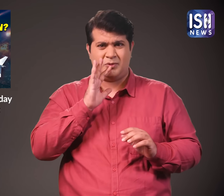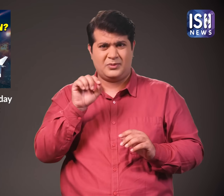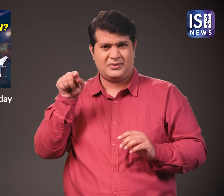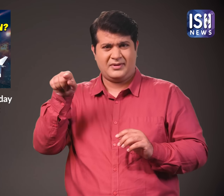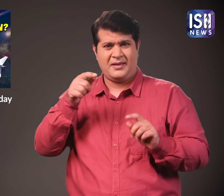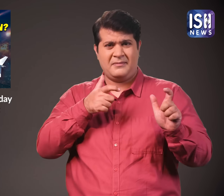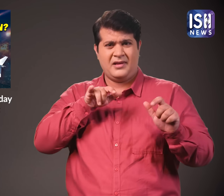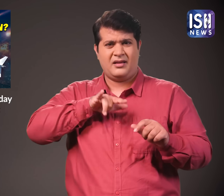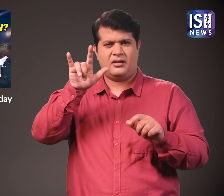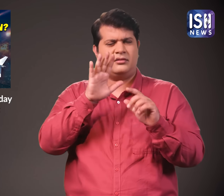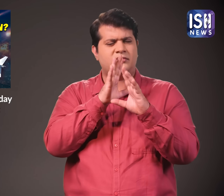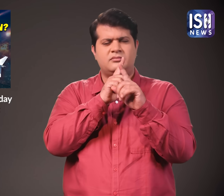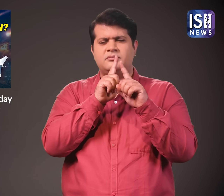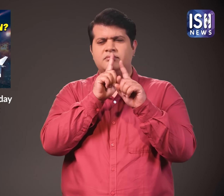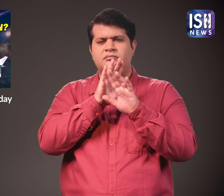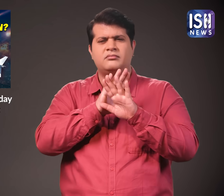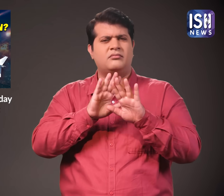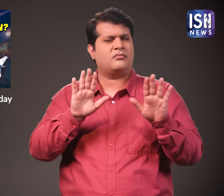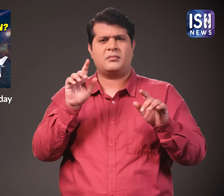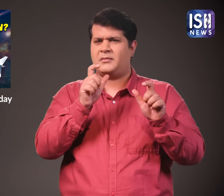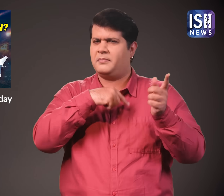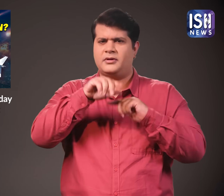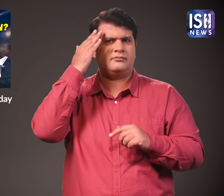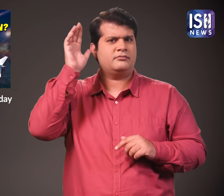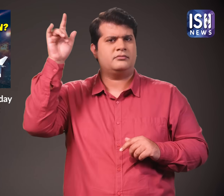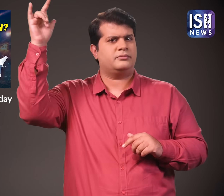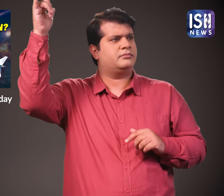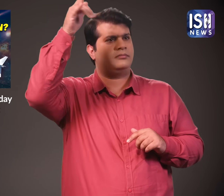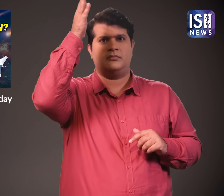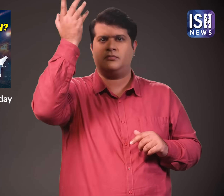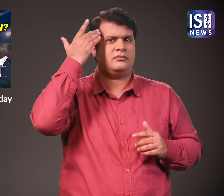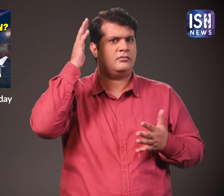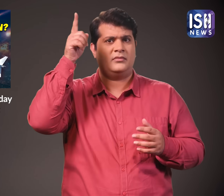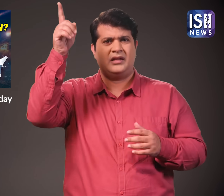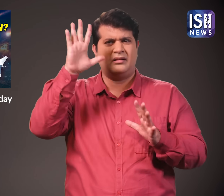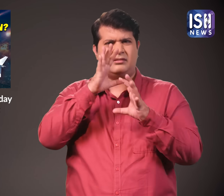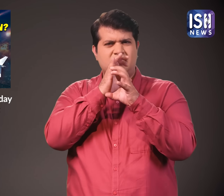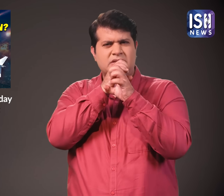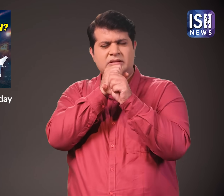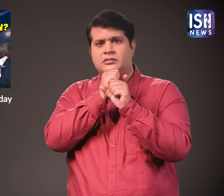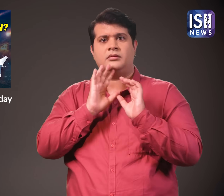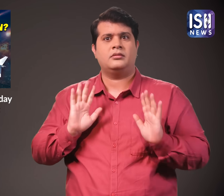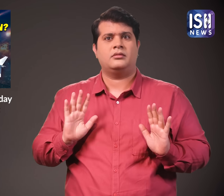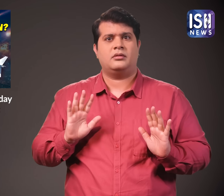These planes usually fly from quiet military bases and avoid public view.